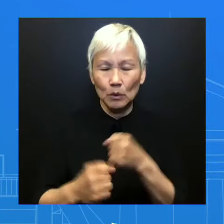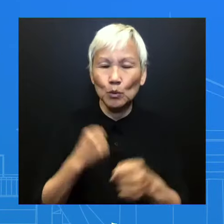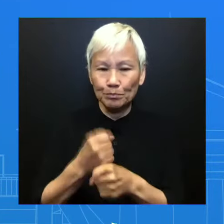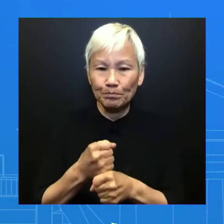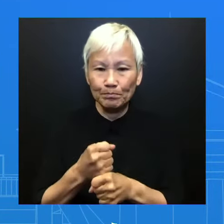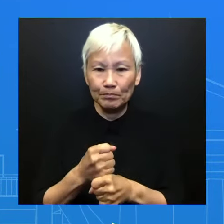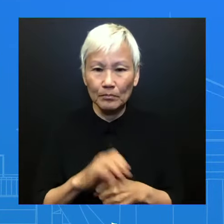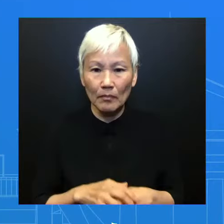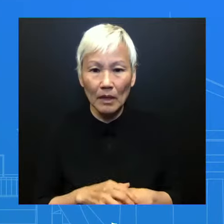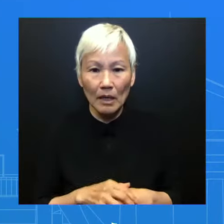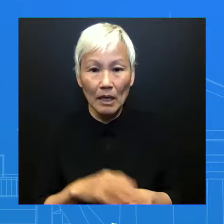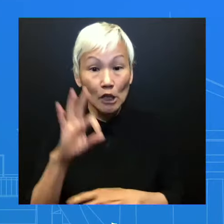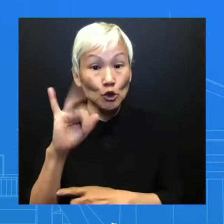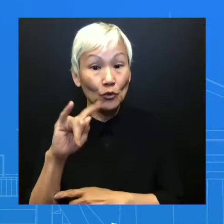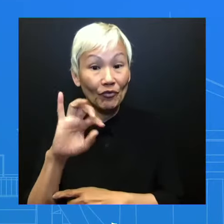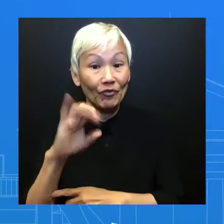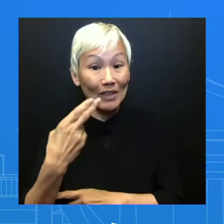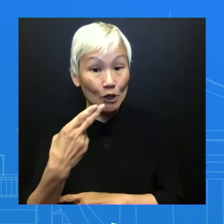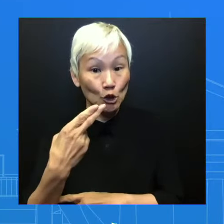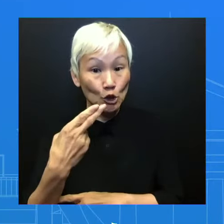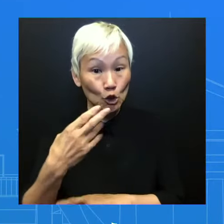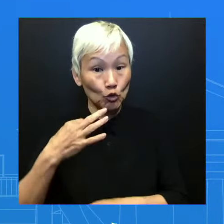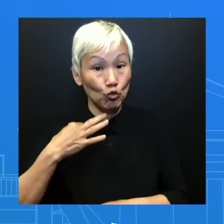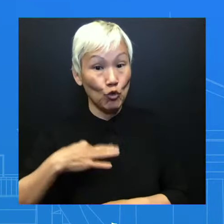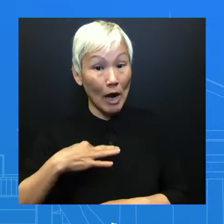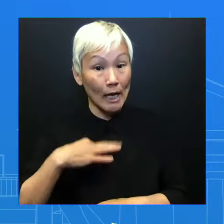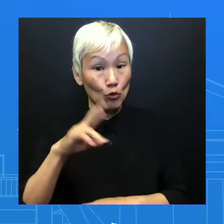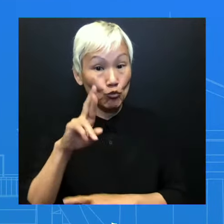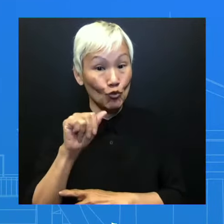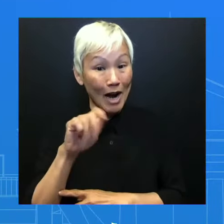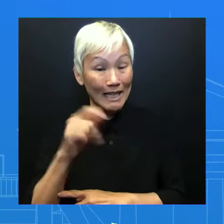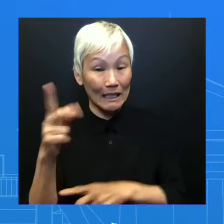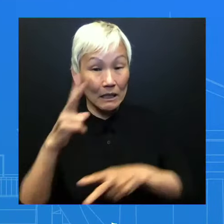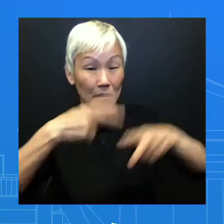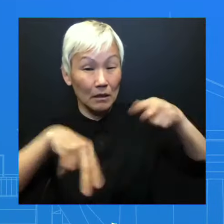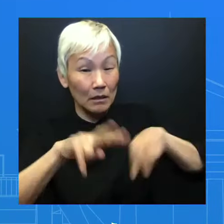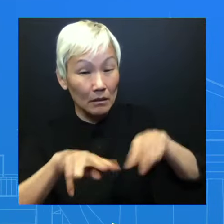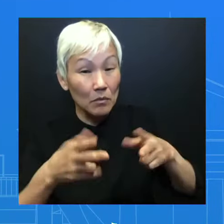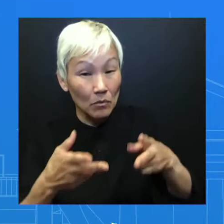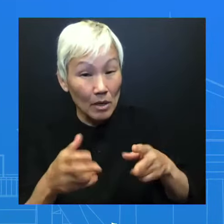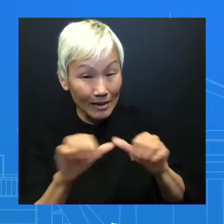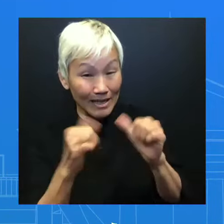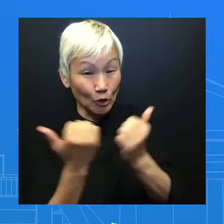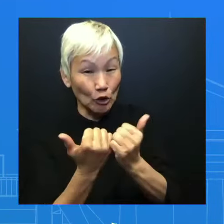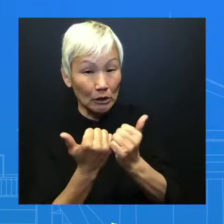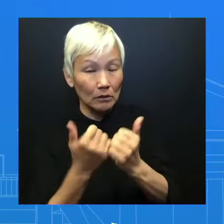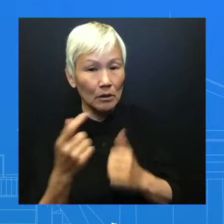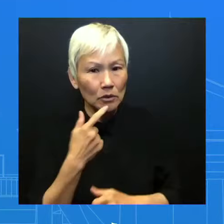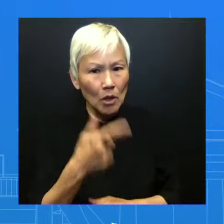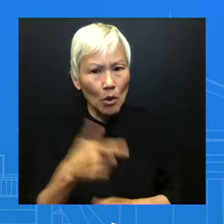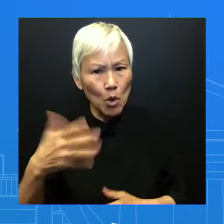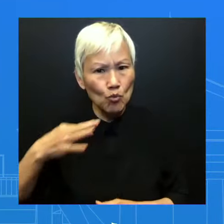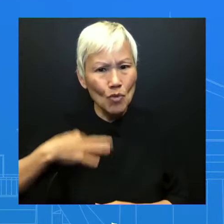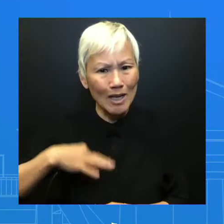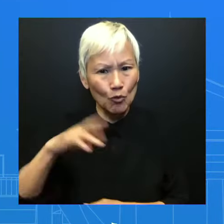has already put the U.S. in a "credit negative watch." That's one domino that needs to fall before a downgrade. The President is going to Camp David this weekend